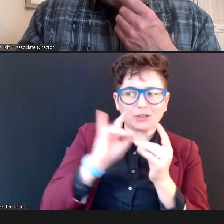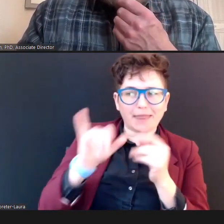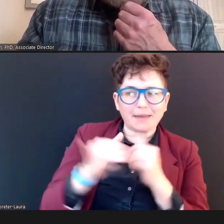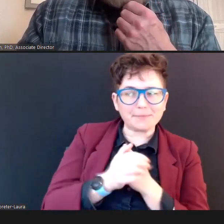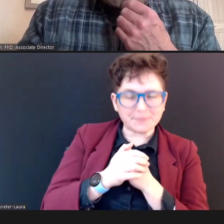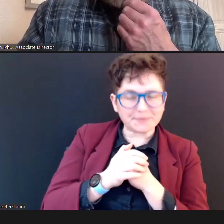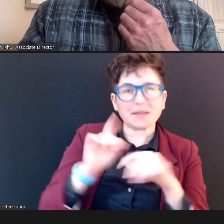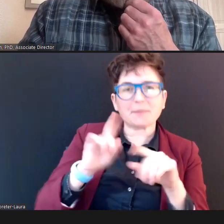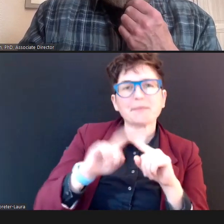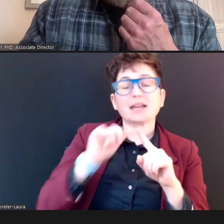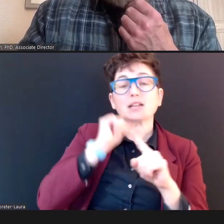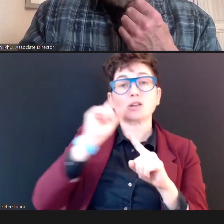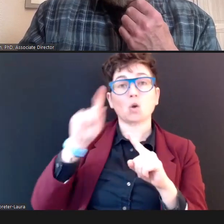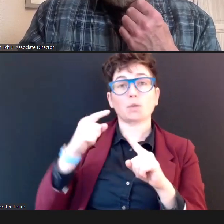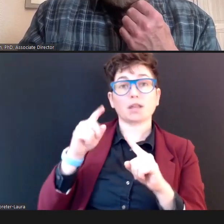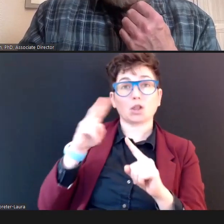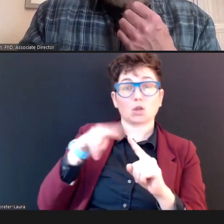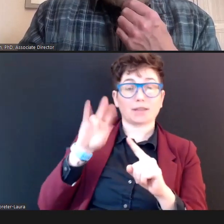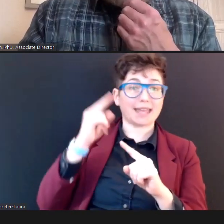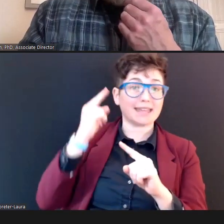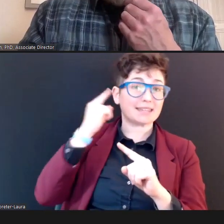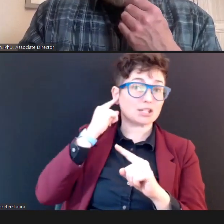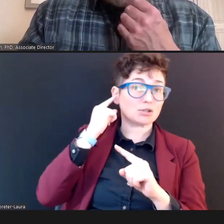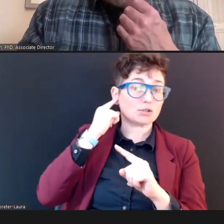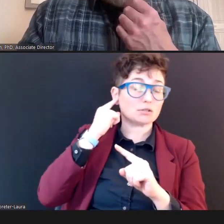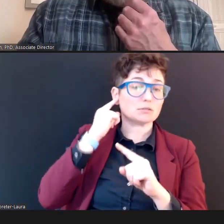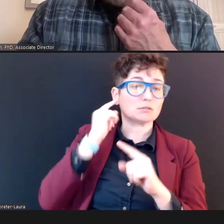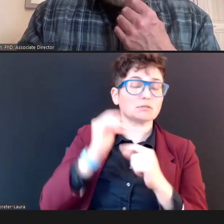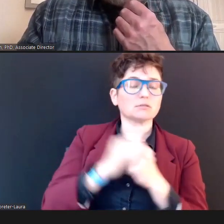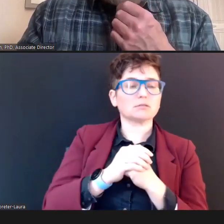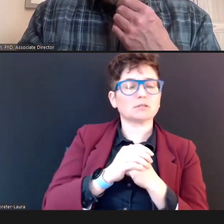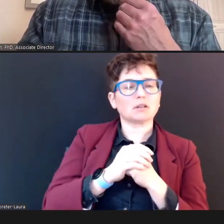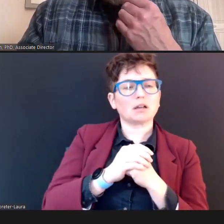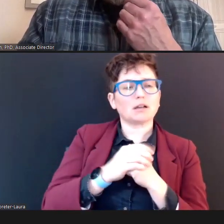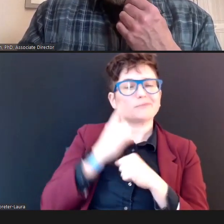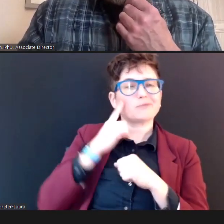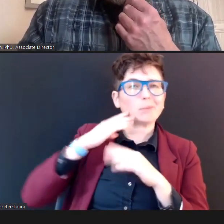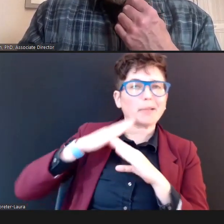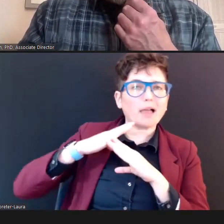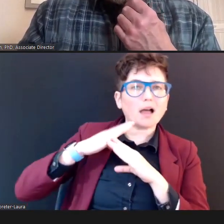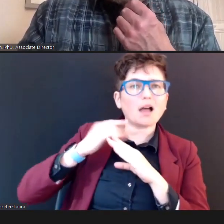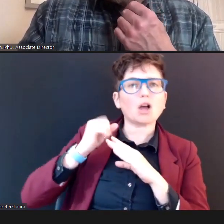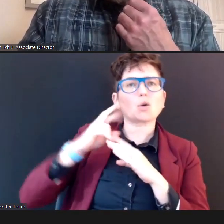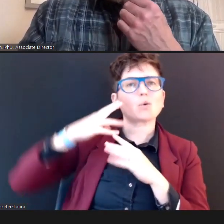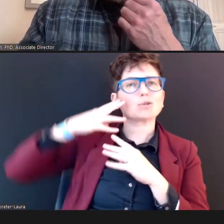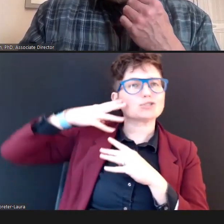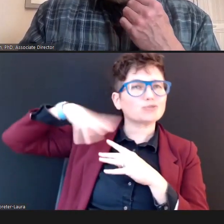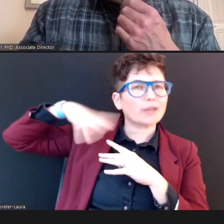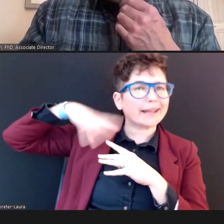not only looking in that ear for um